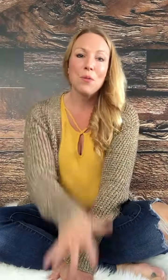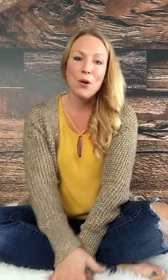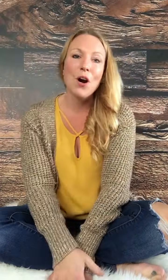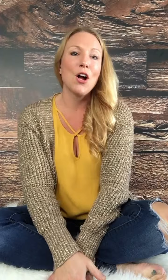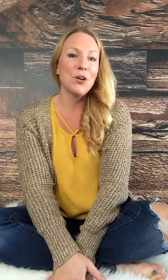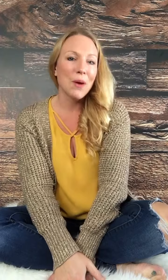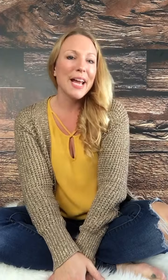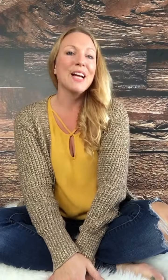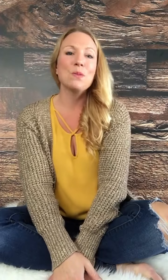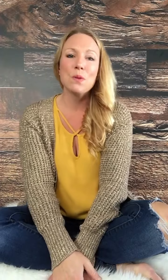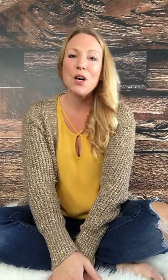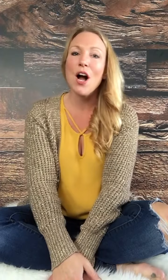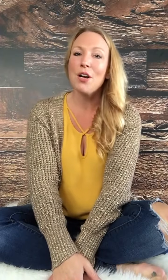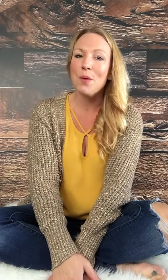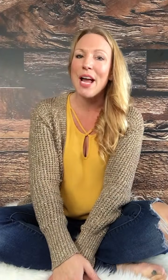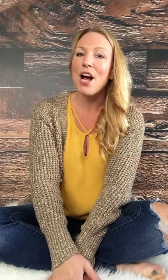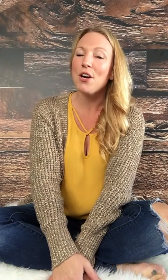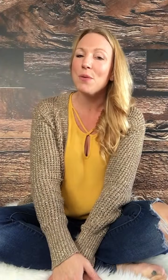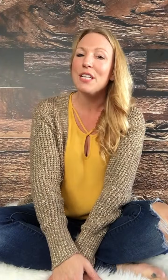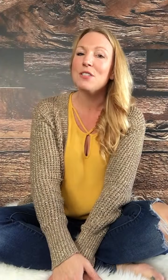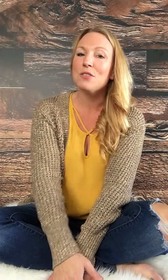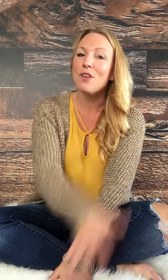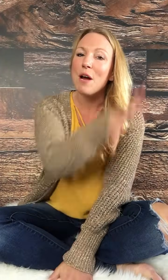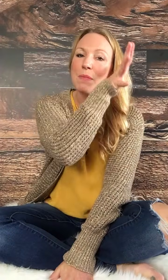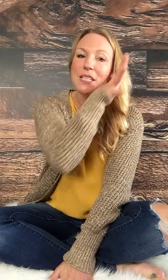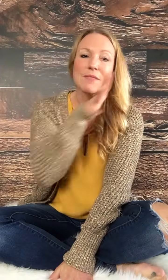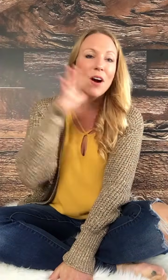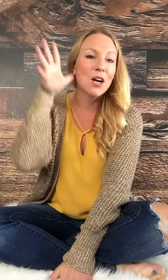We're on our way, we're on our way, on our way to Grandpa's FARM.